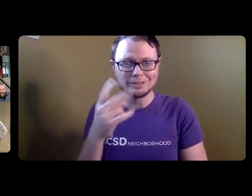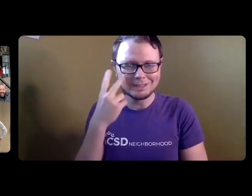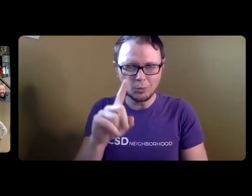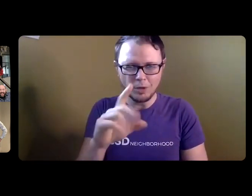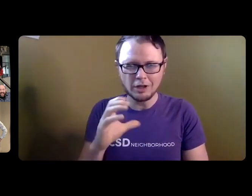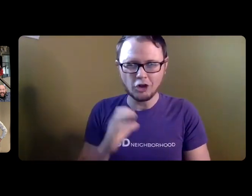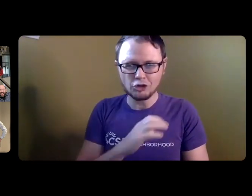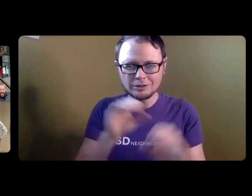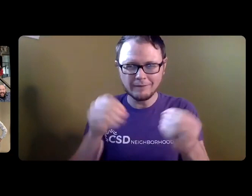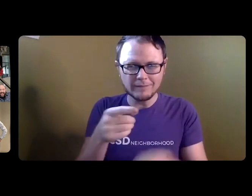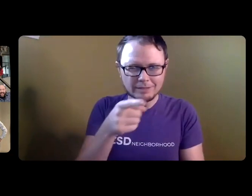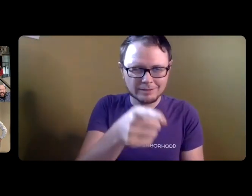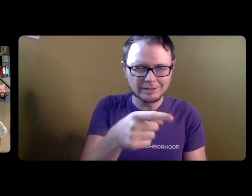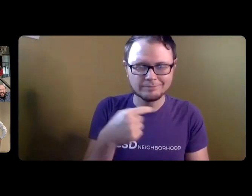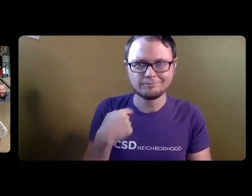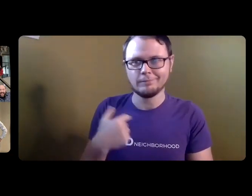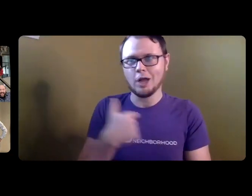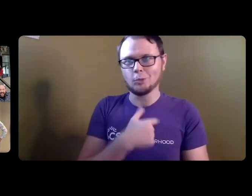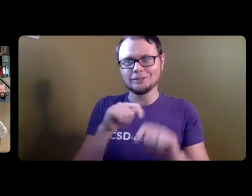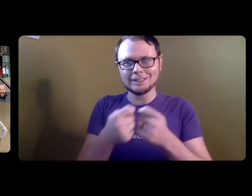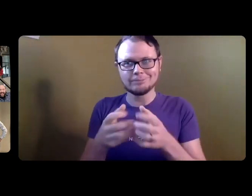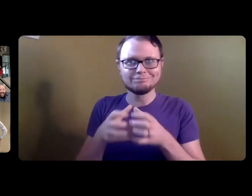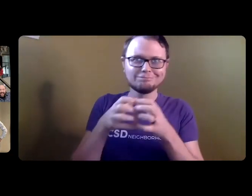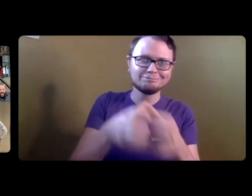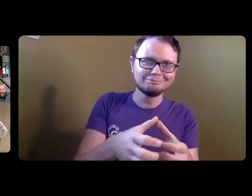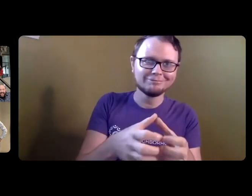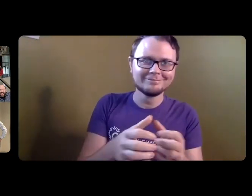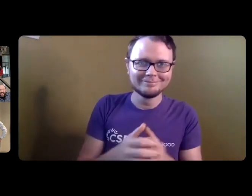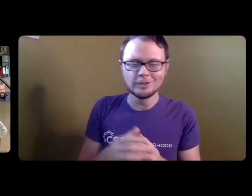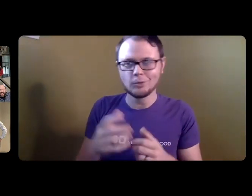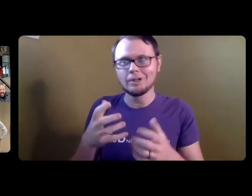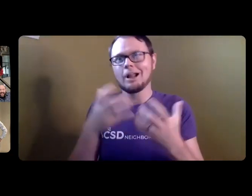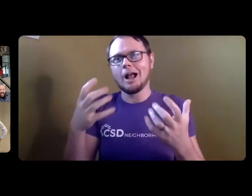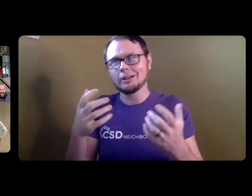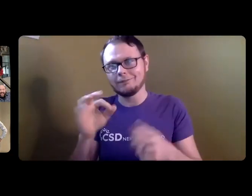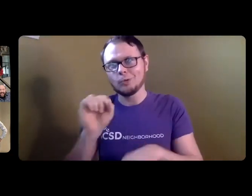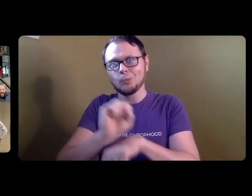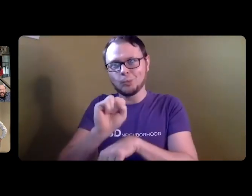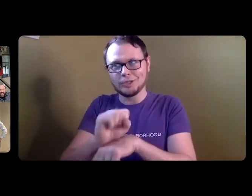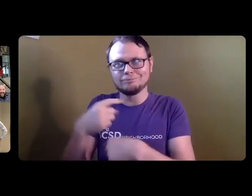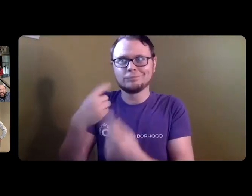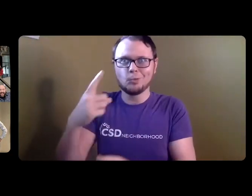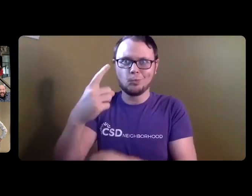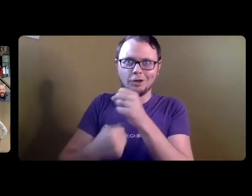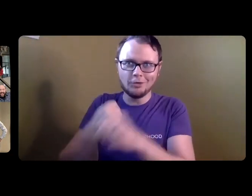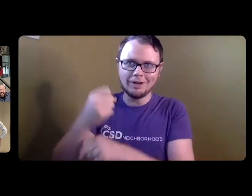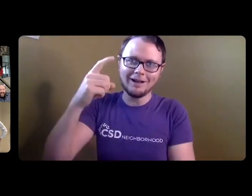We have grown to capital hill in Washington DC and you can see us in front of the congressional office there.